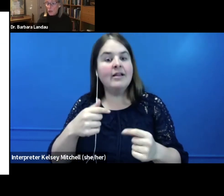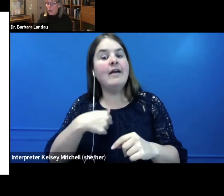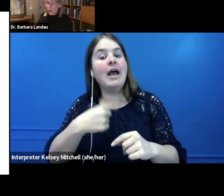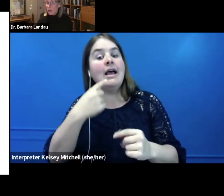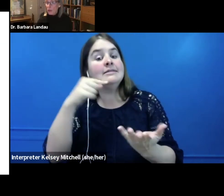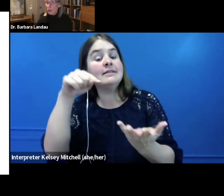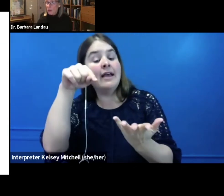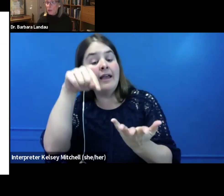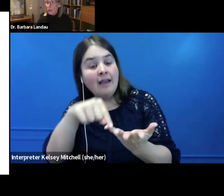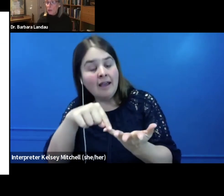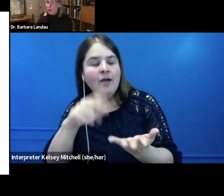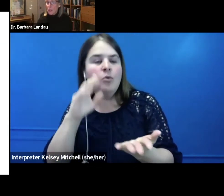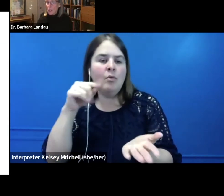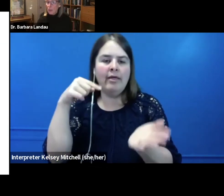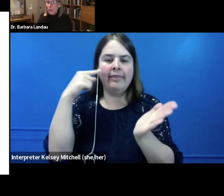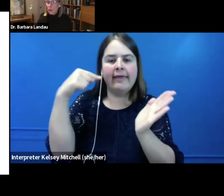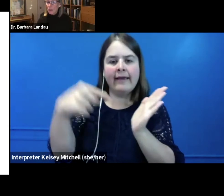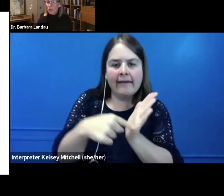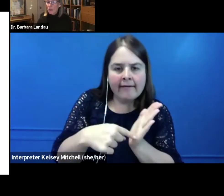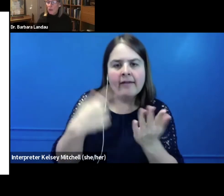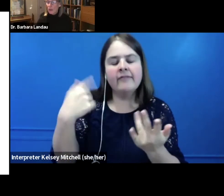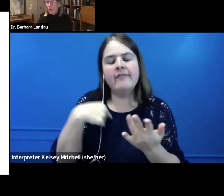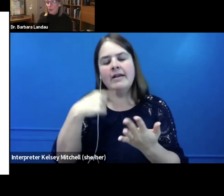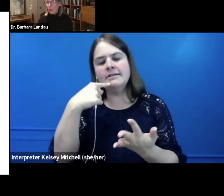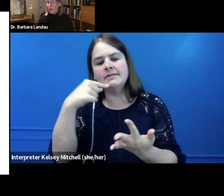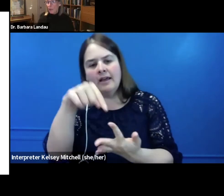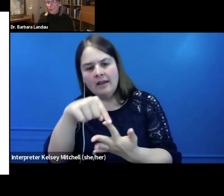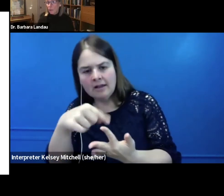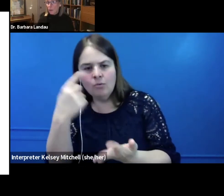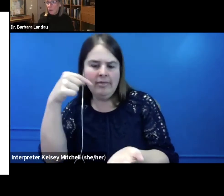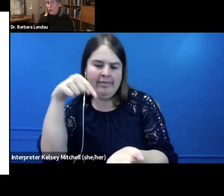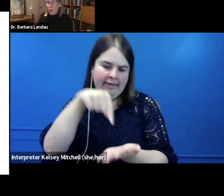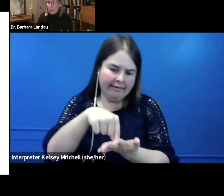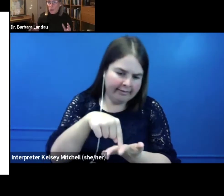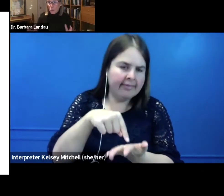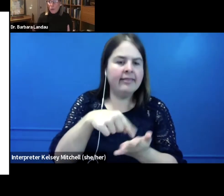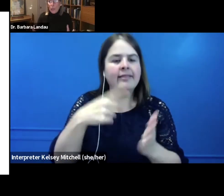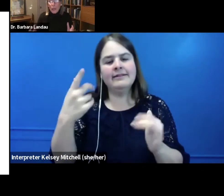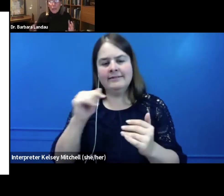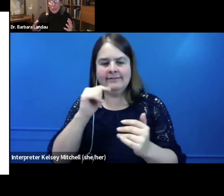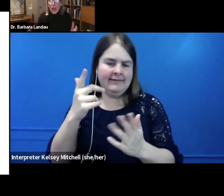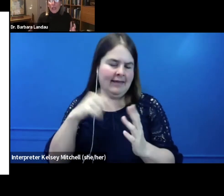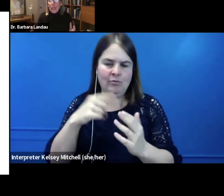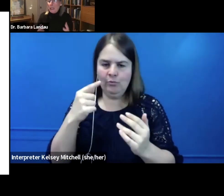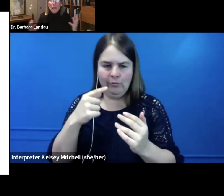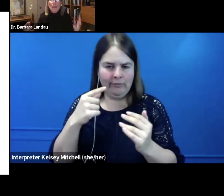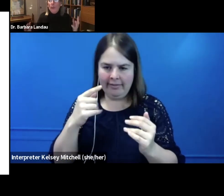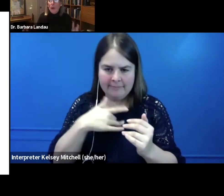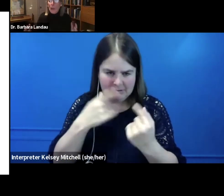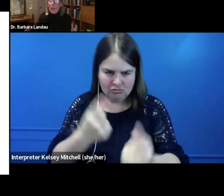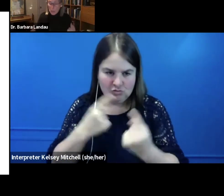fingers similar to the typically developing four-year-olds so that's really a